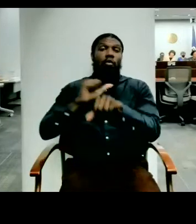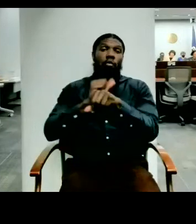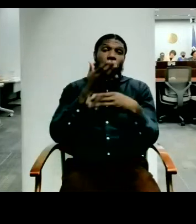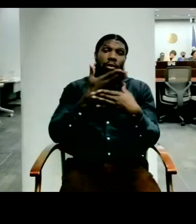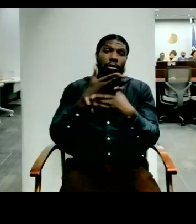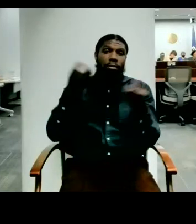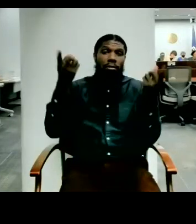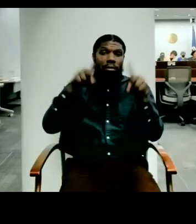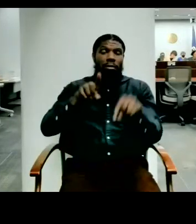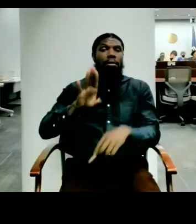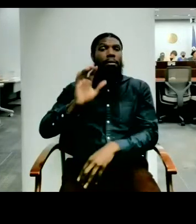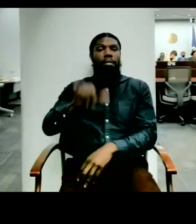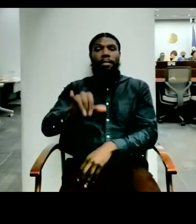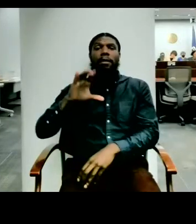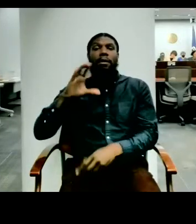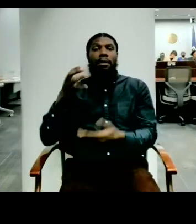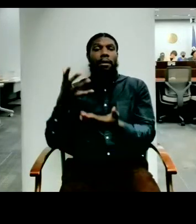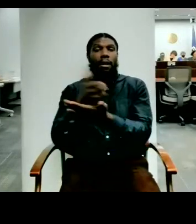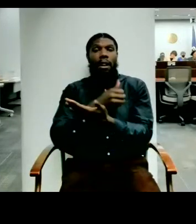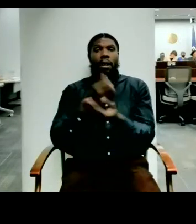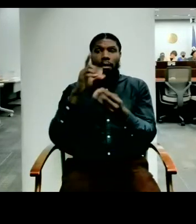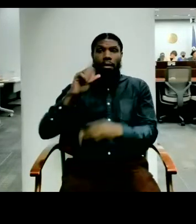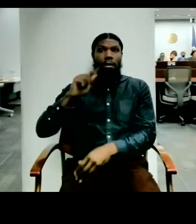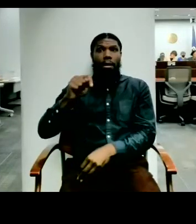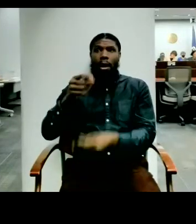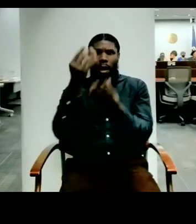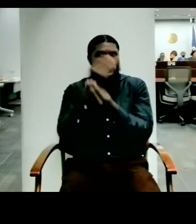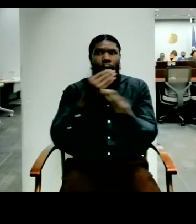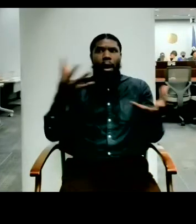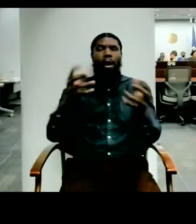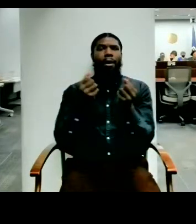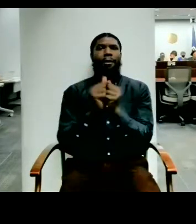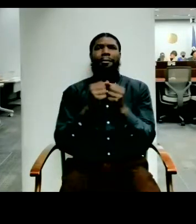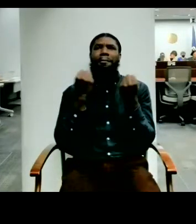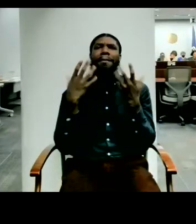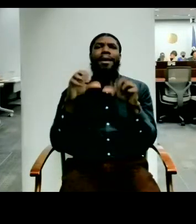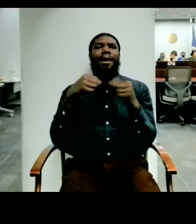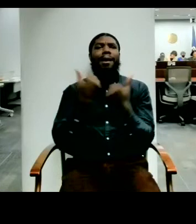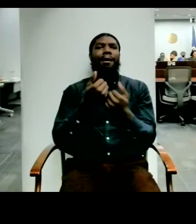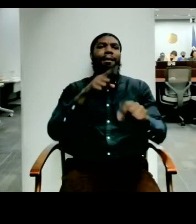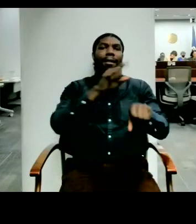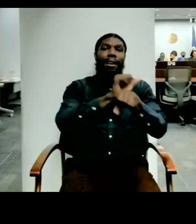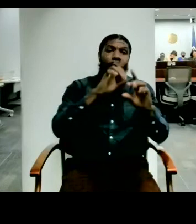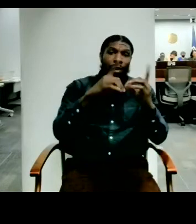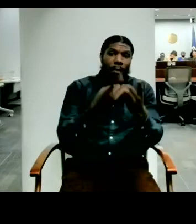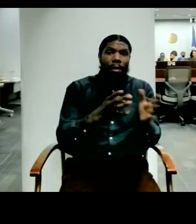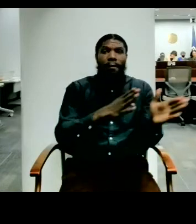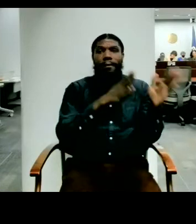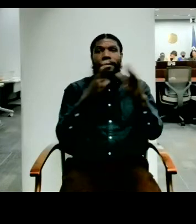shared with a multitude of agencies. The labor department, the state agencies, among others.